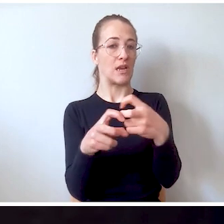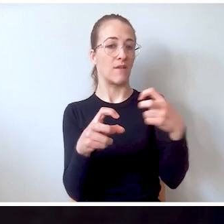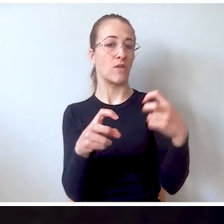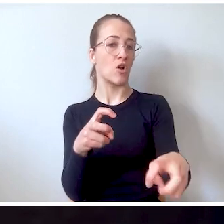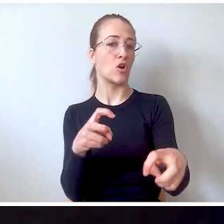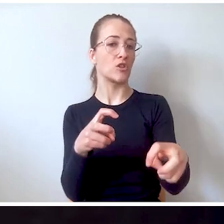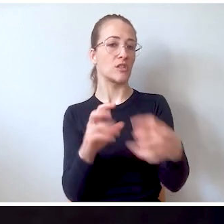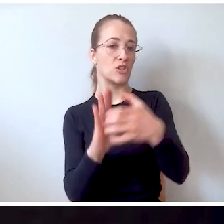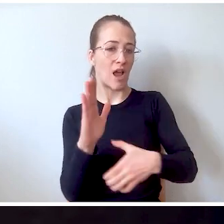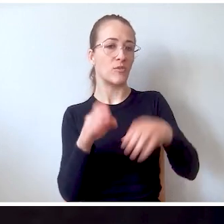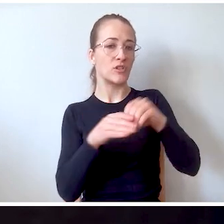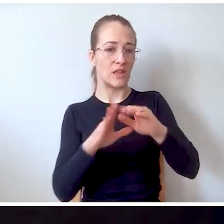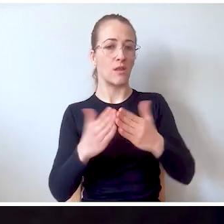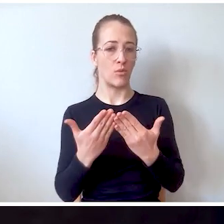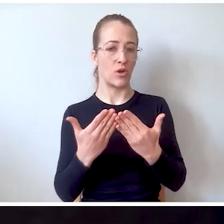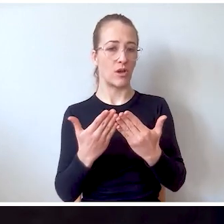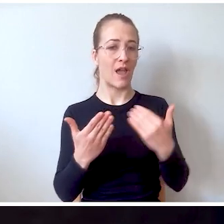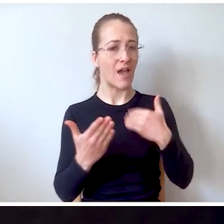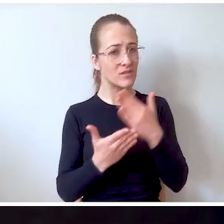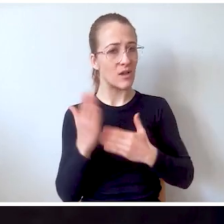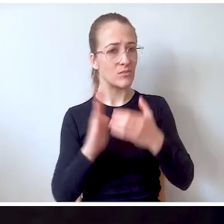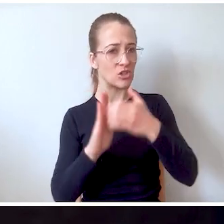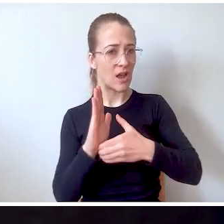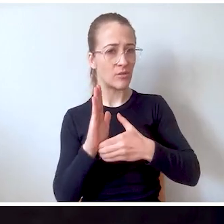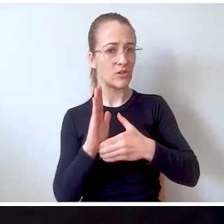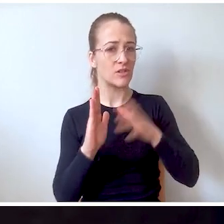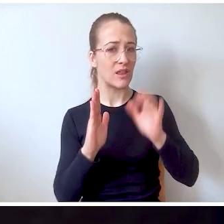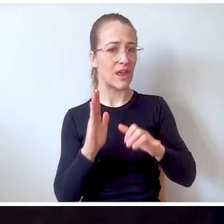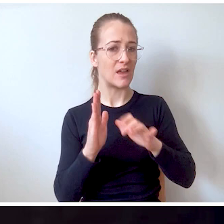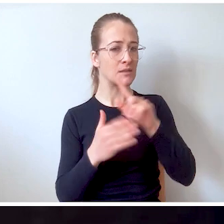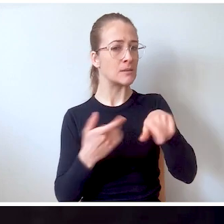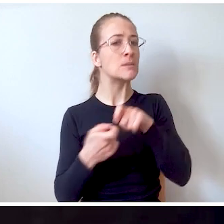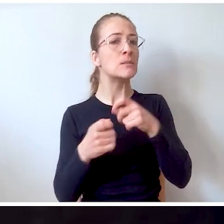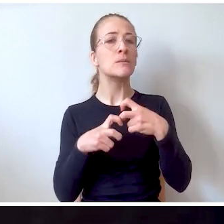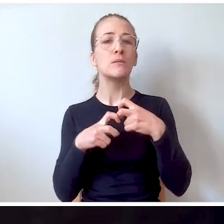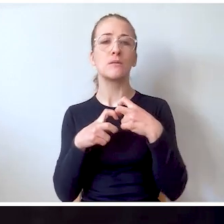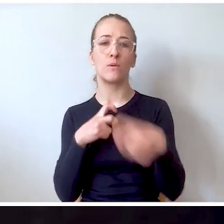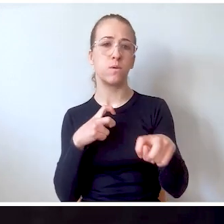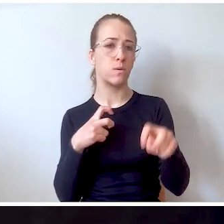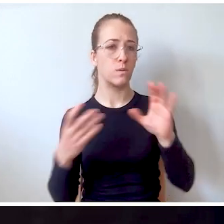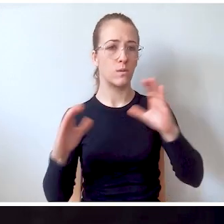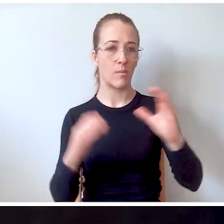chapters of this book. Were there some chapters that were particularly more difficult than others?